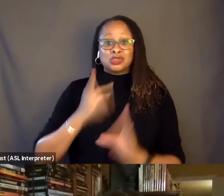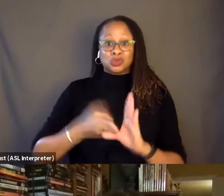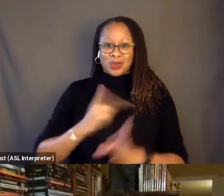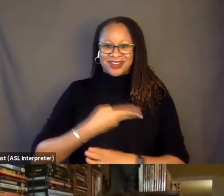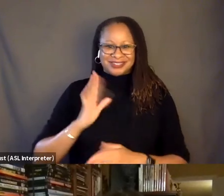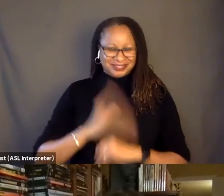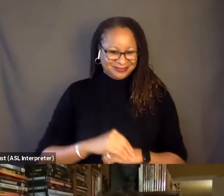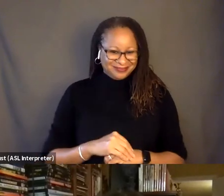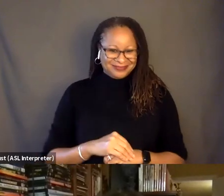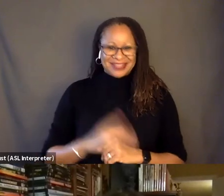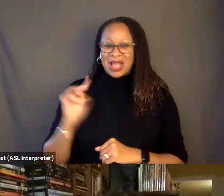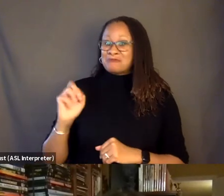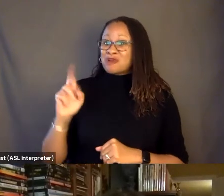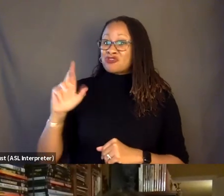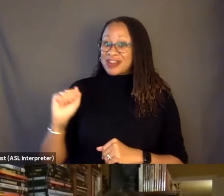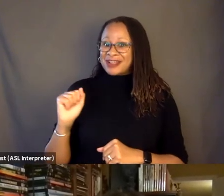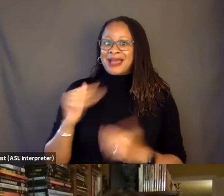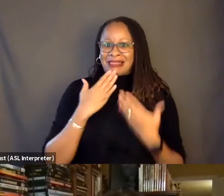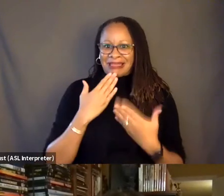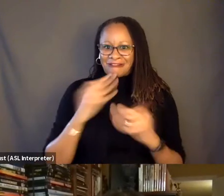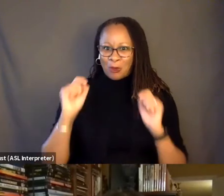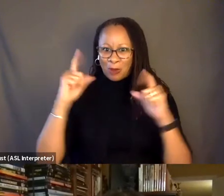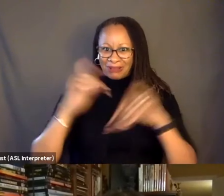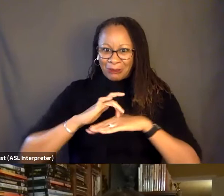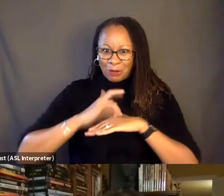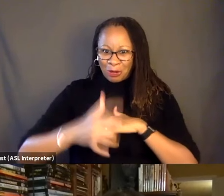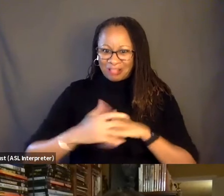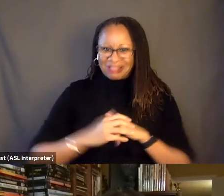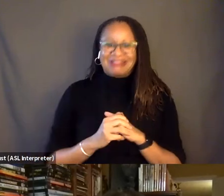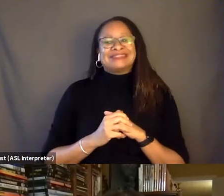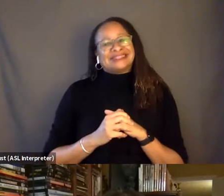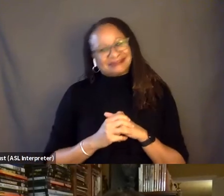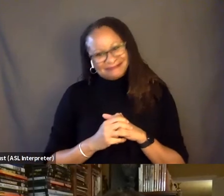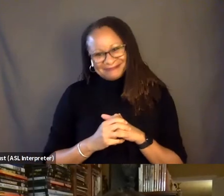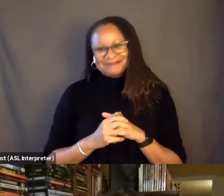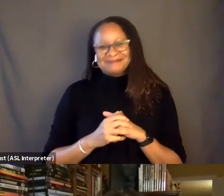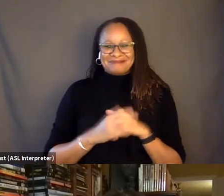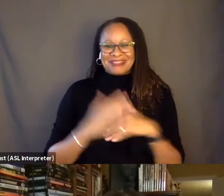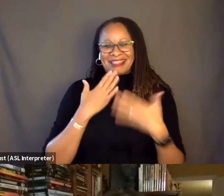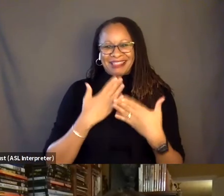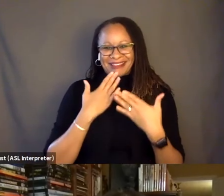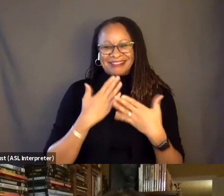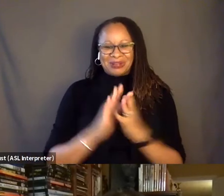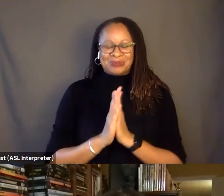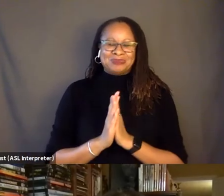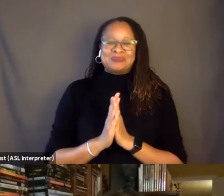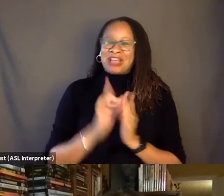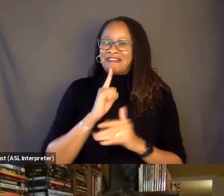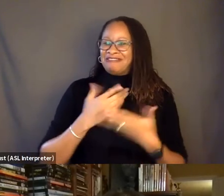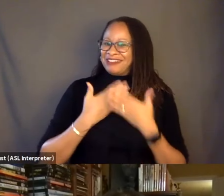So Maria, thank you for getting up, you're getting up very early in the morning there in the Philippines. I appreciate this.